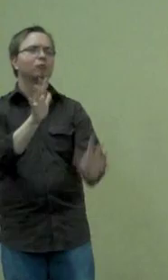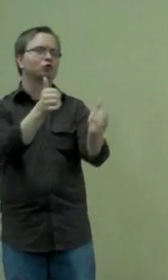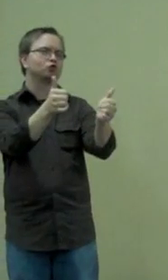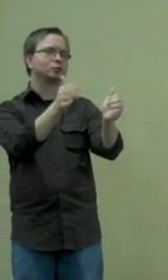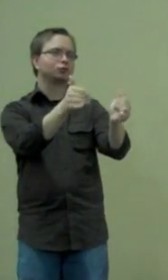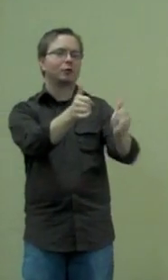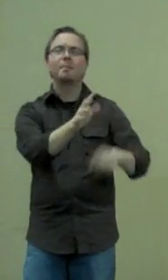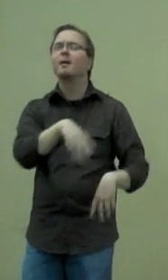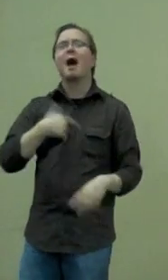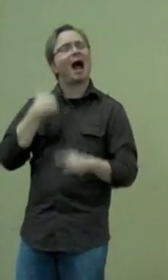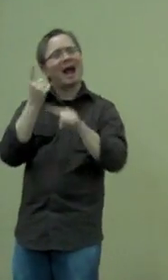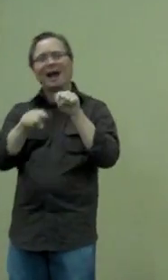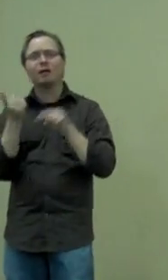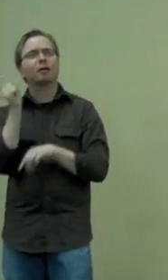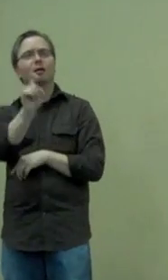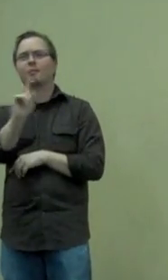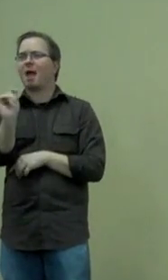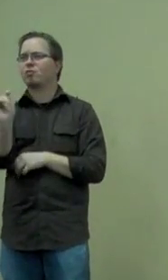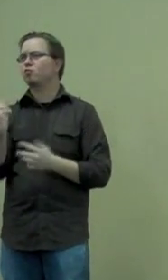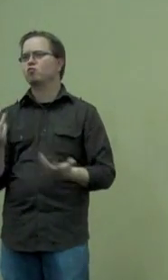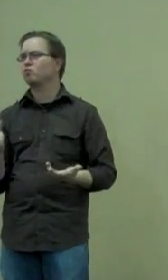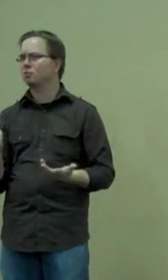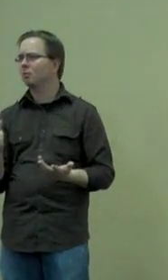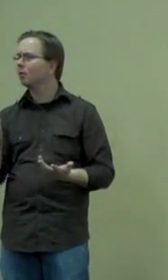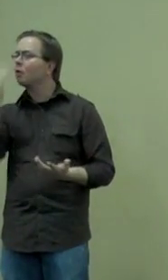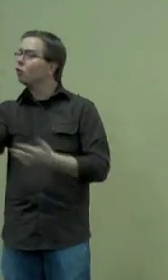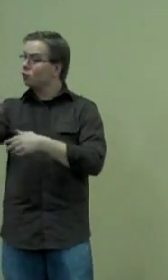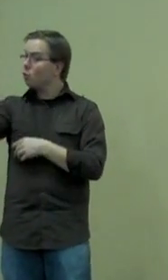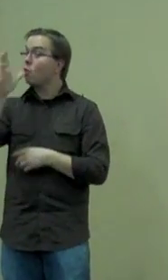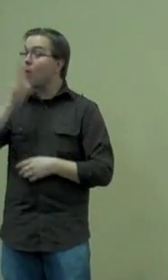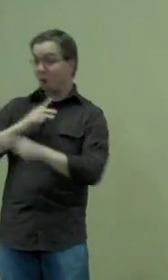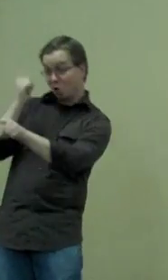I can't just use public restrooms, you know what I mean?